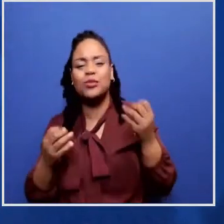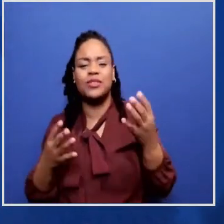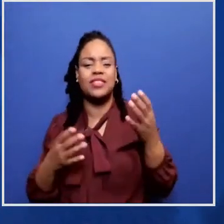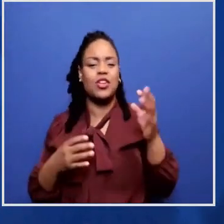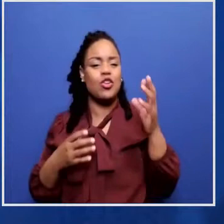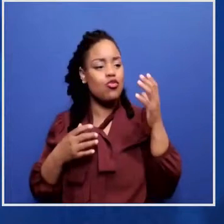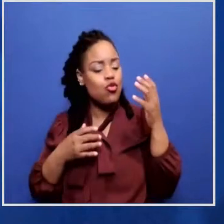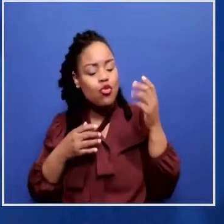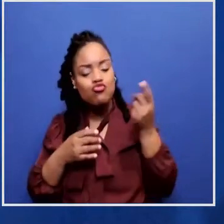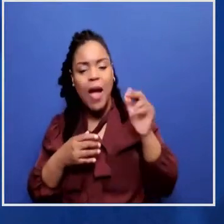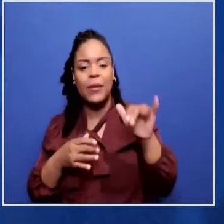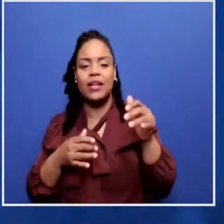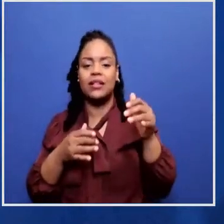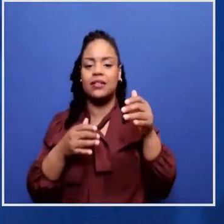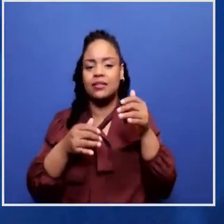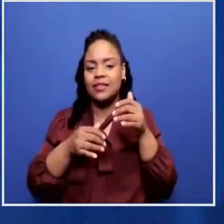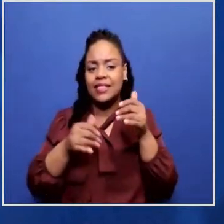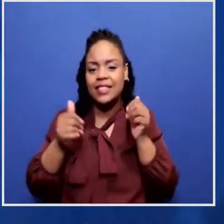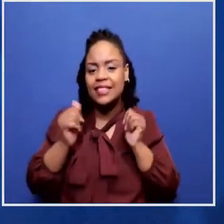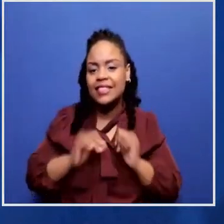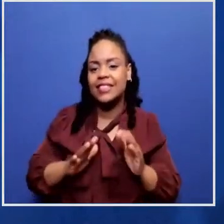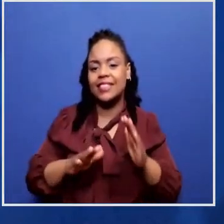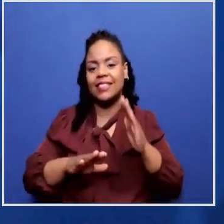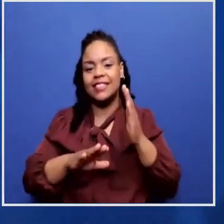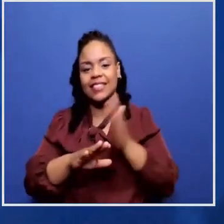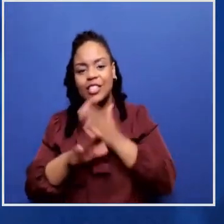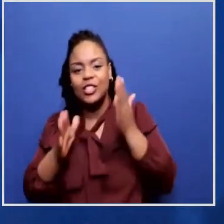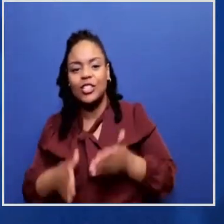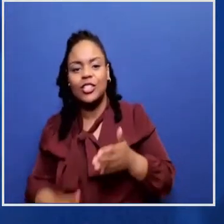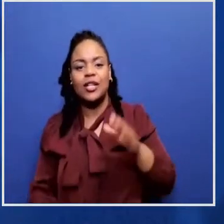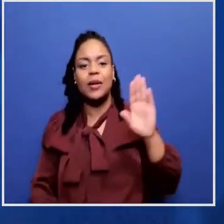THE EVENING, PLEASE WELCOME THE